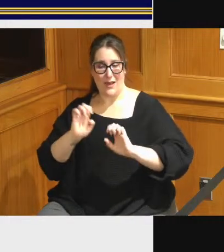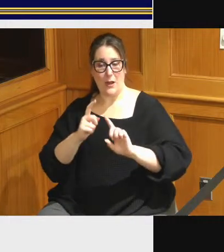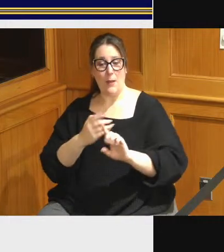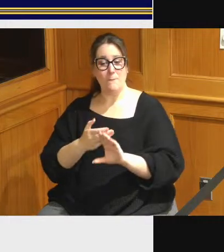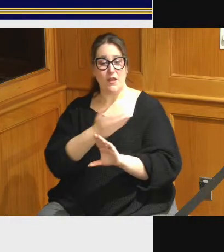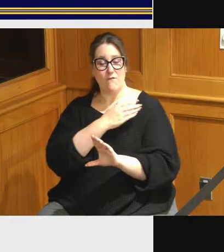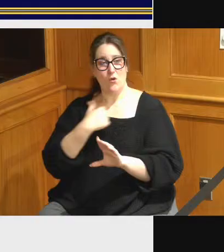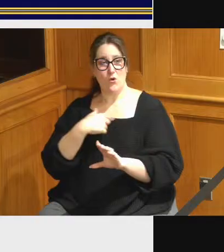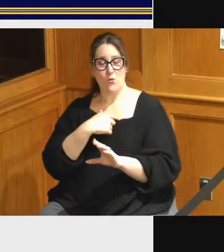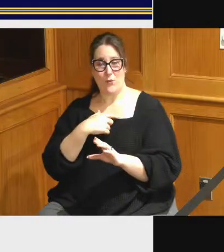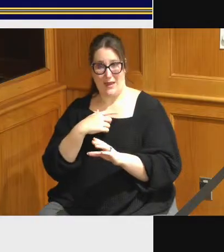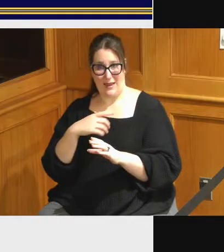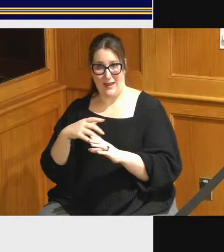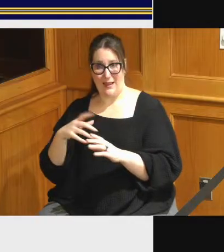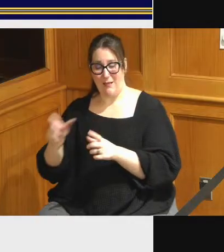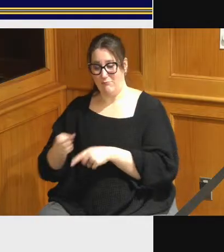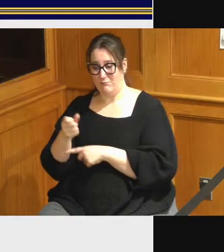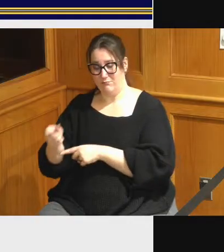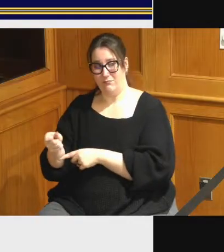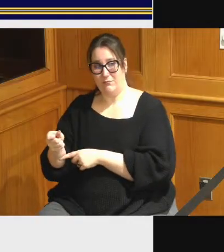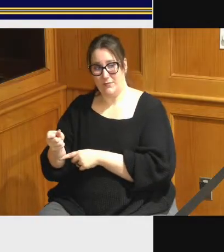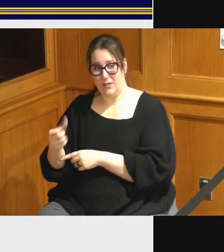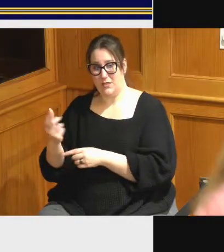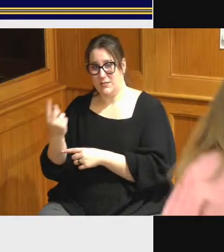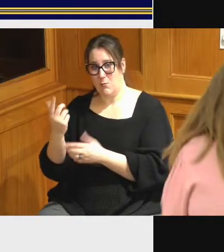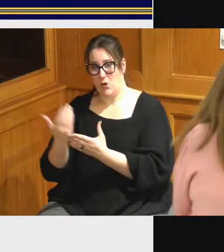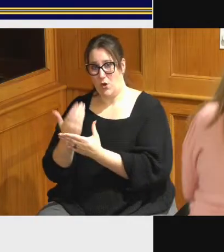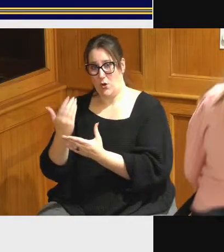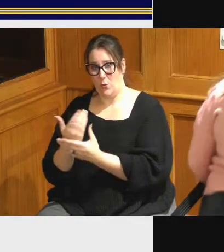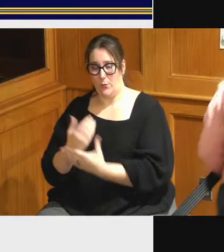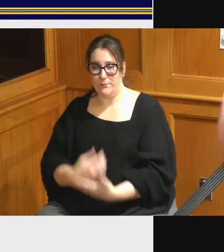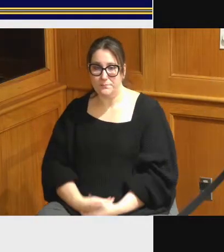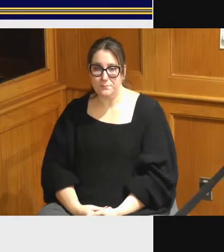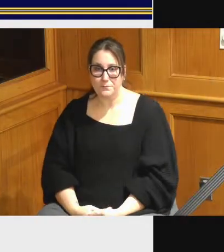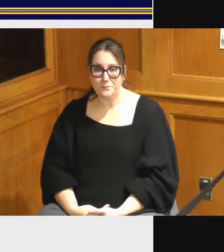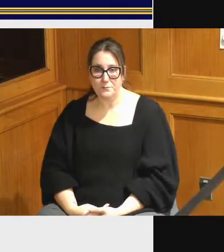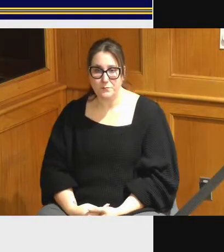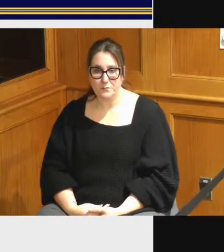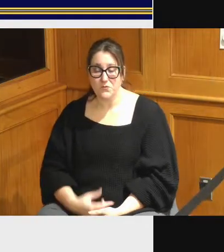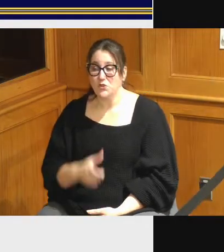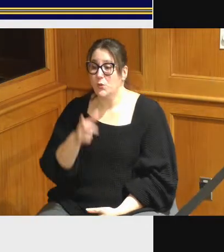So there are ways when we look at our personnel output and who's working with what and what